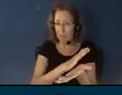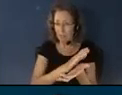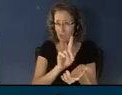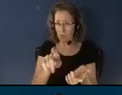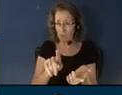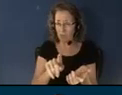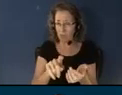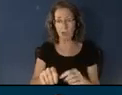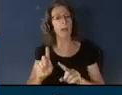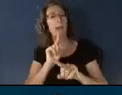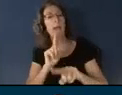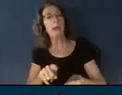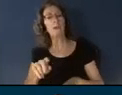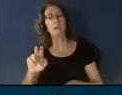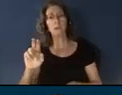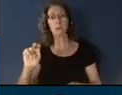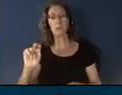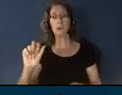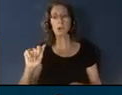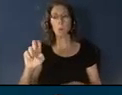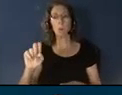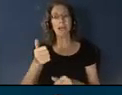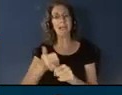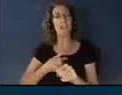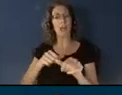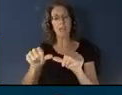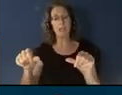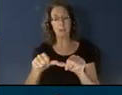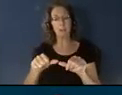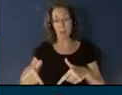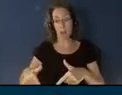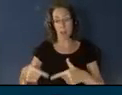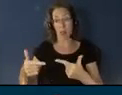This is Naomi, everyone has a space so there's a live presentation space there's a recorded